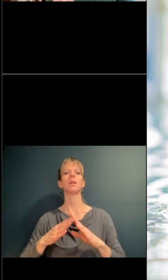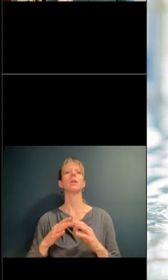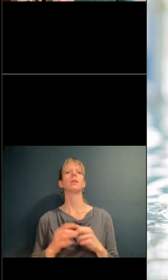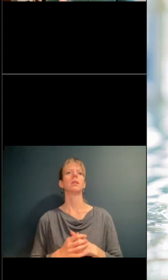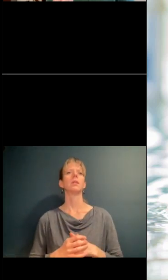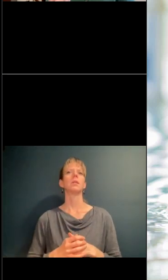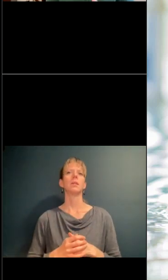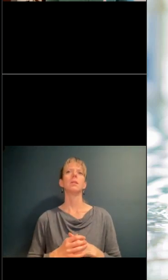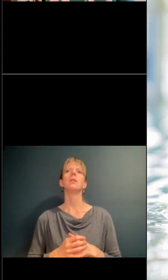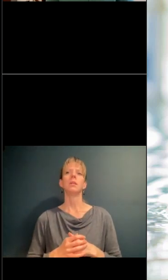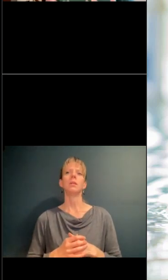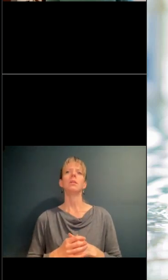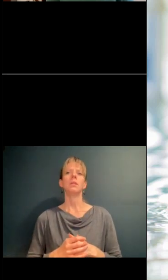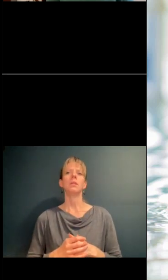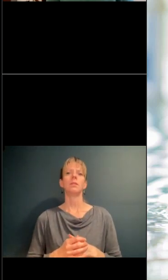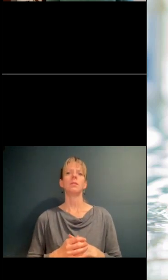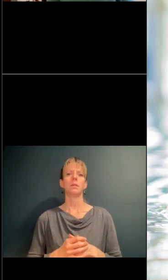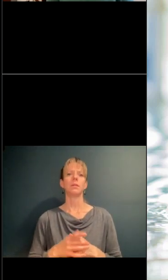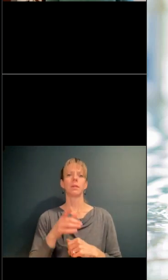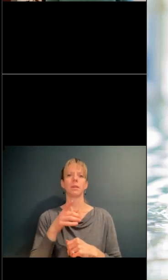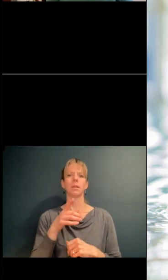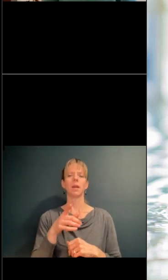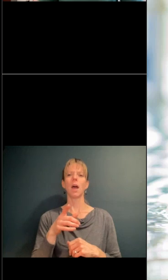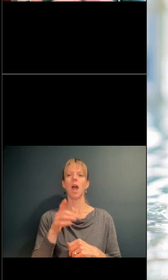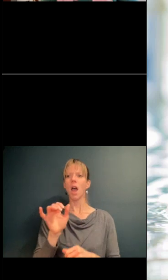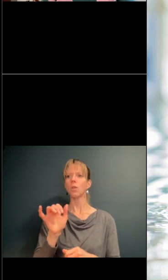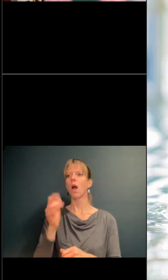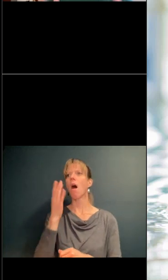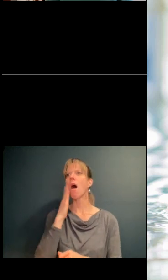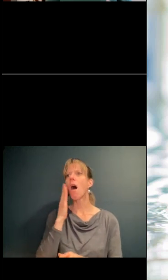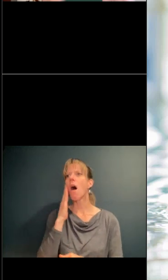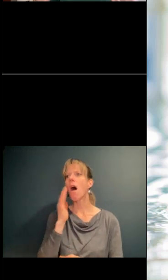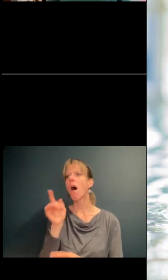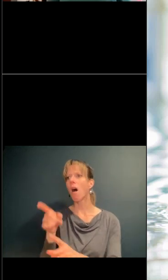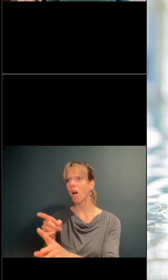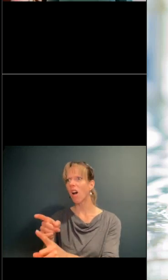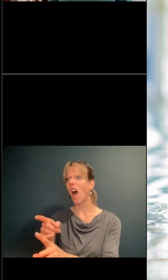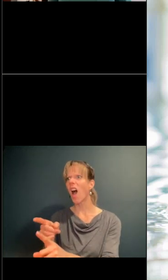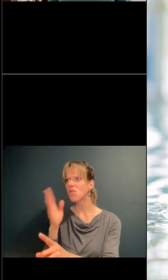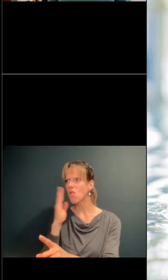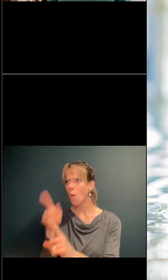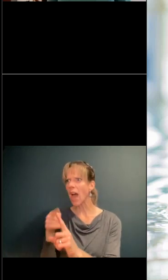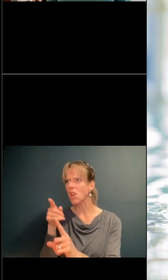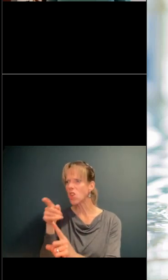us they are absolutely indispensable, not by things that imply someone is incapable.